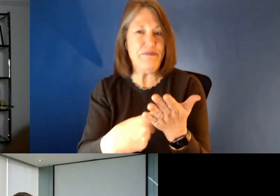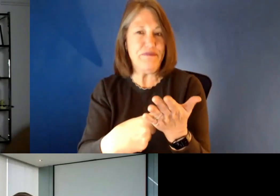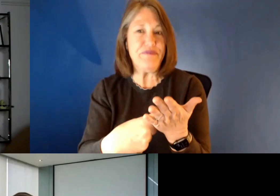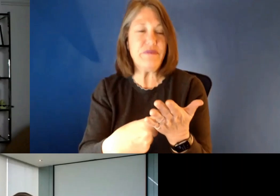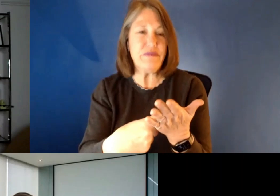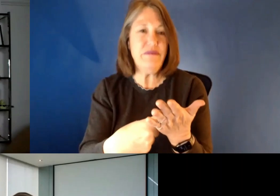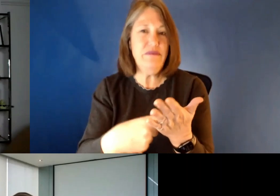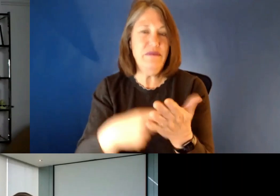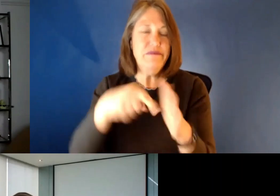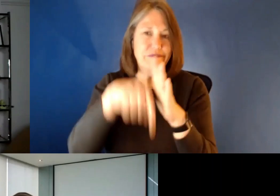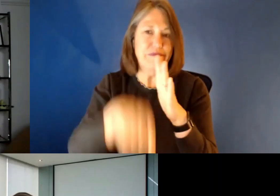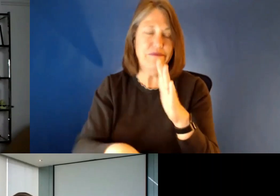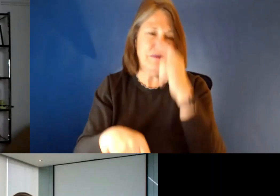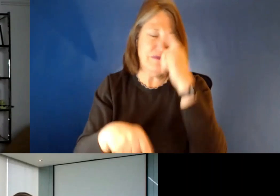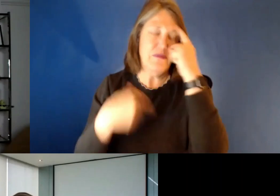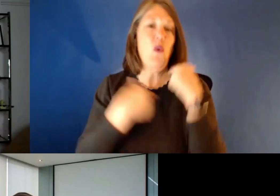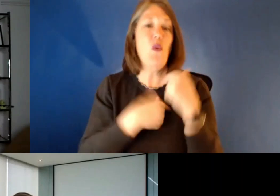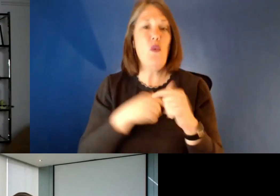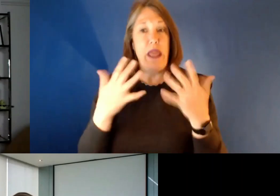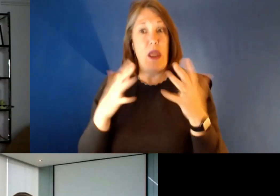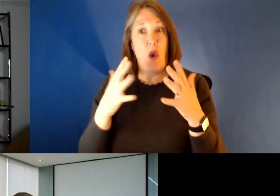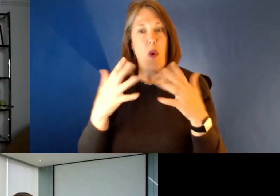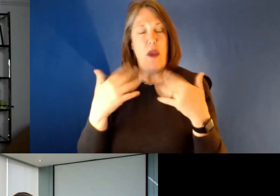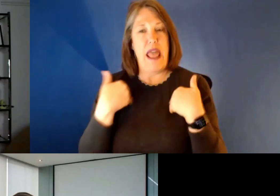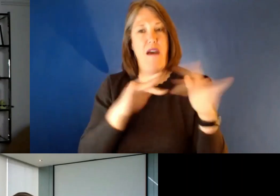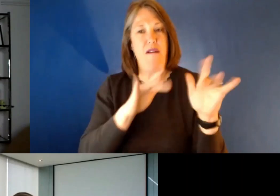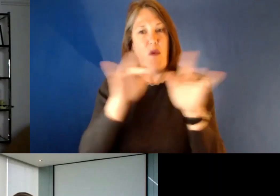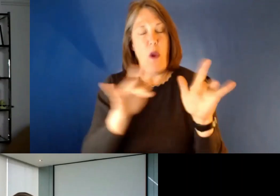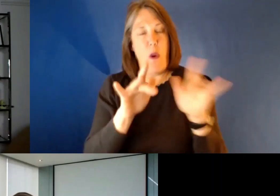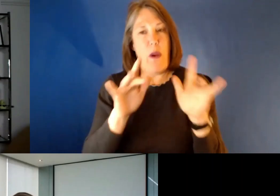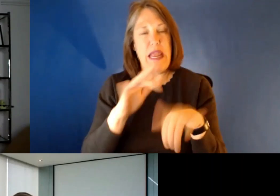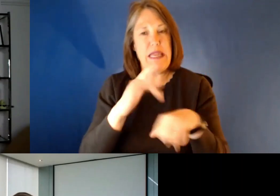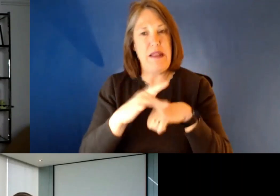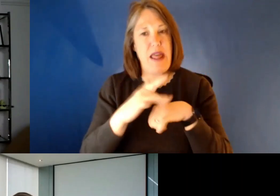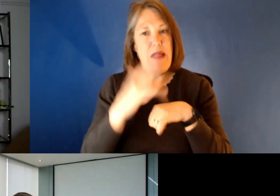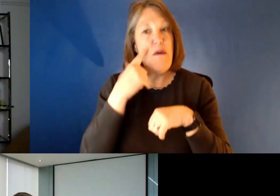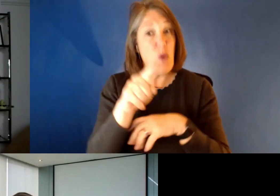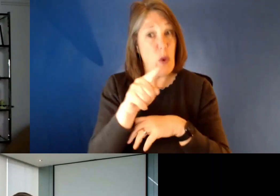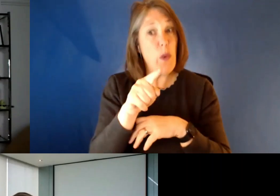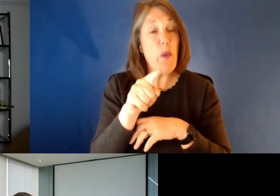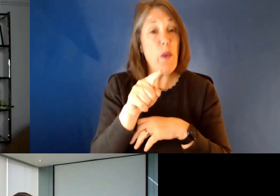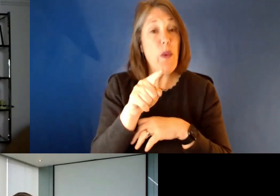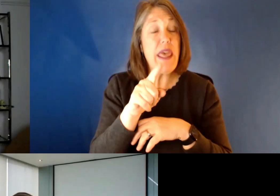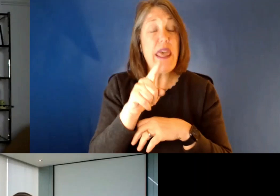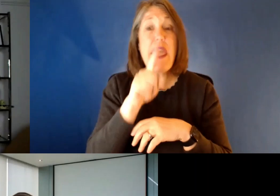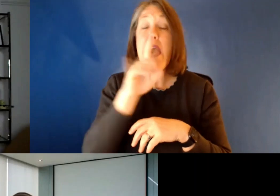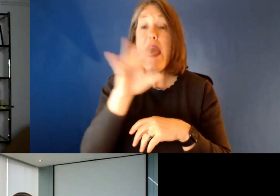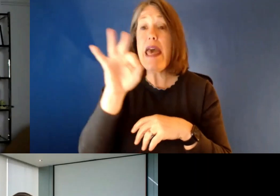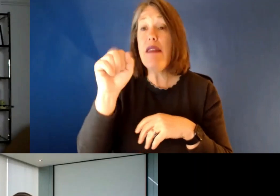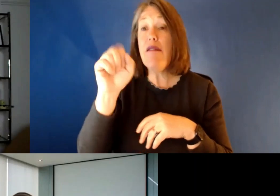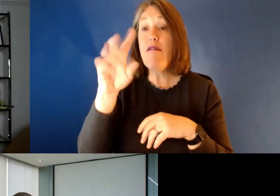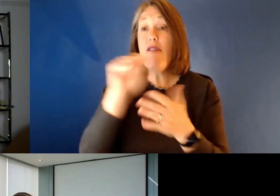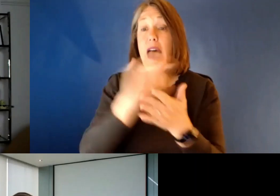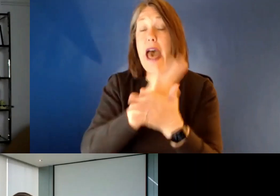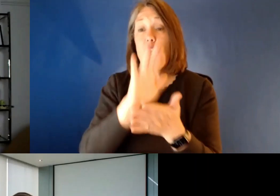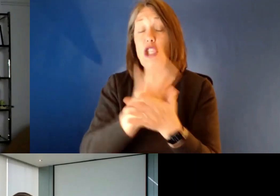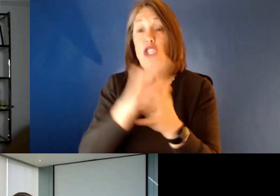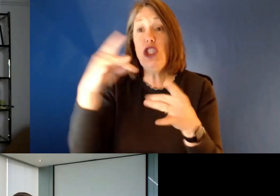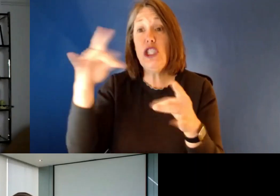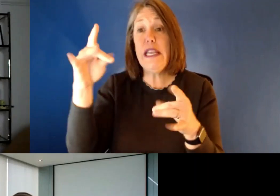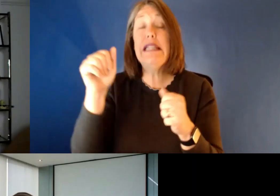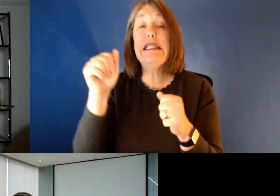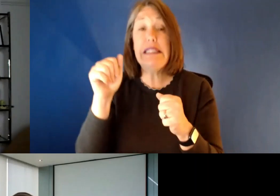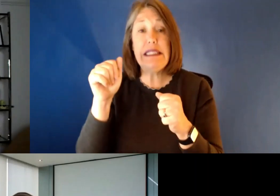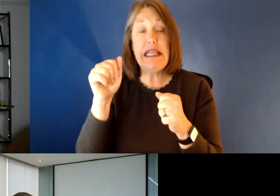06:11:38 We already have and recordings available to you and in fact sheets, and in additional